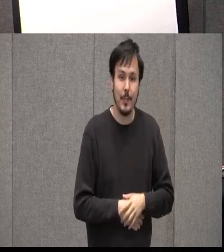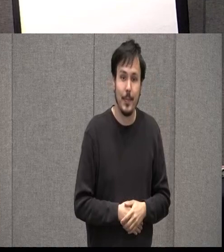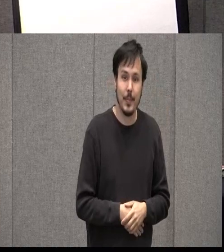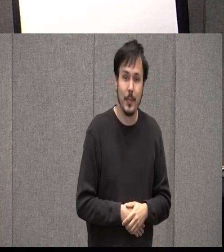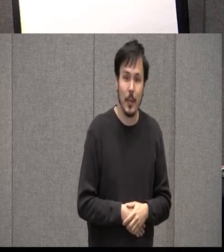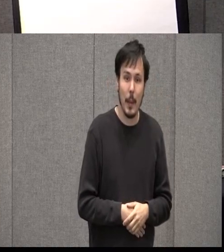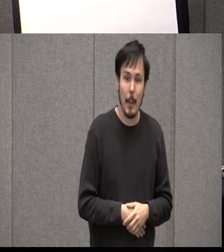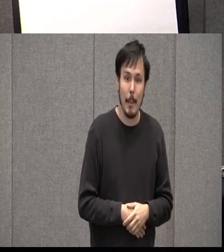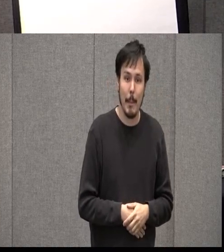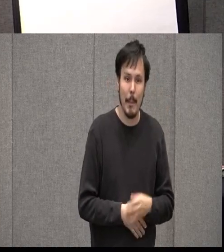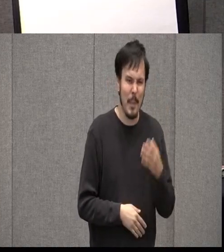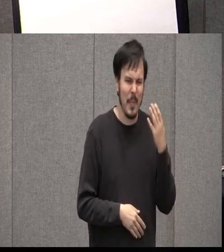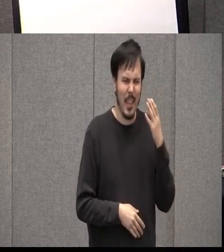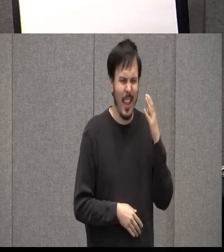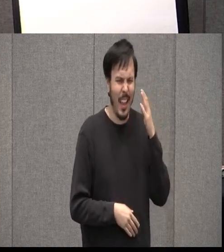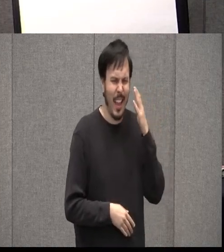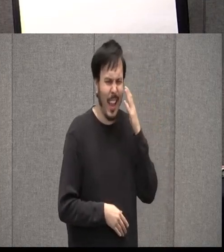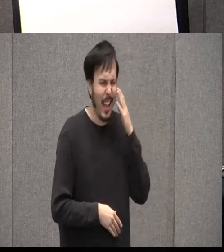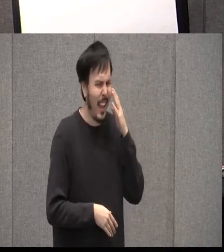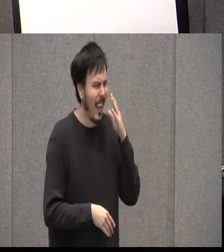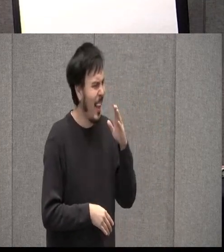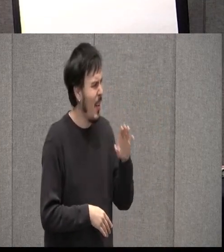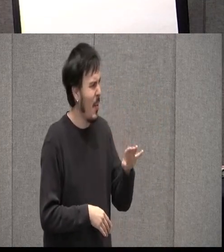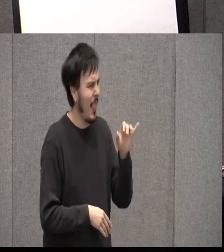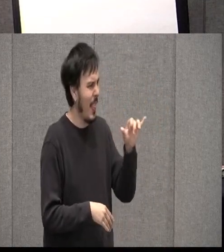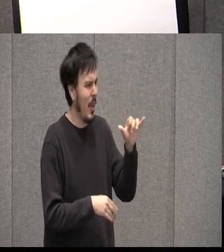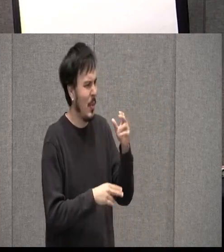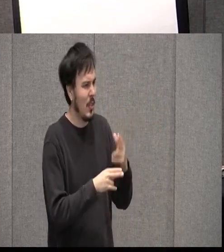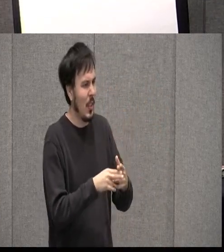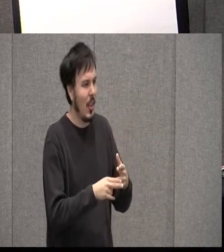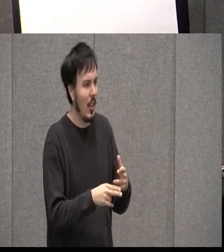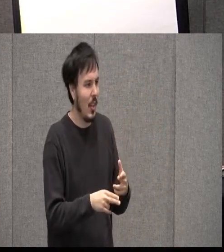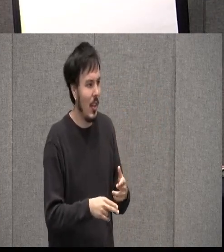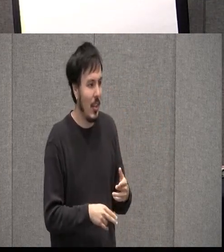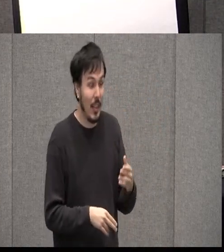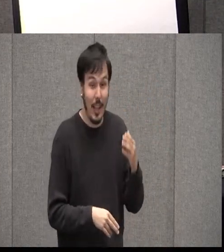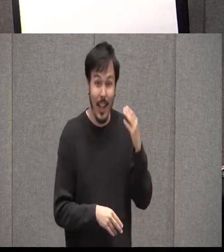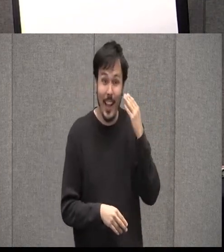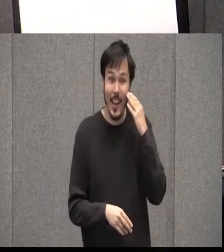[Ms Potter] I don't know what that one's called. I don't either. I think my daughter knows but I don't know. [Ms Potter] I know one of you out there knows.